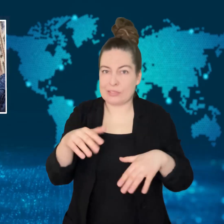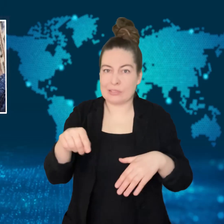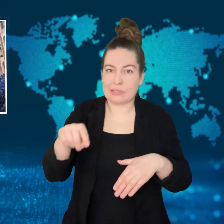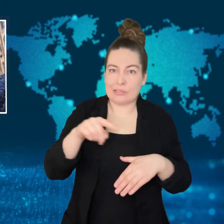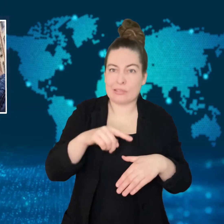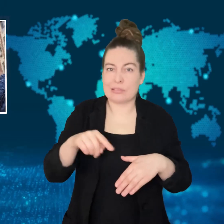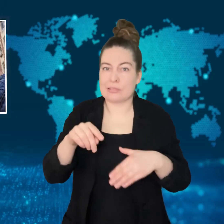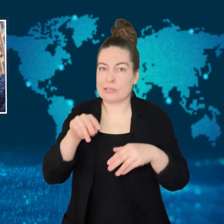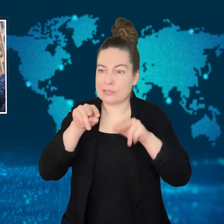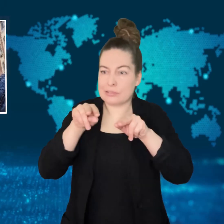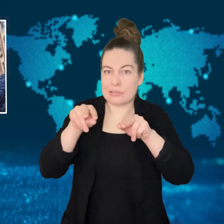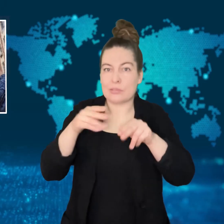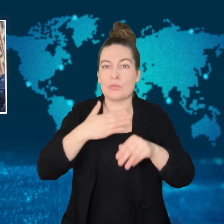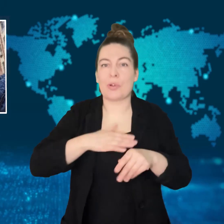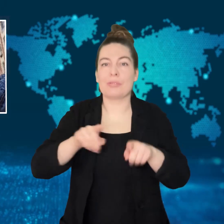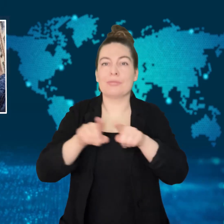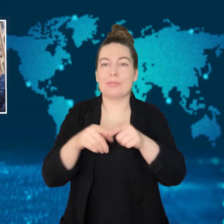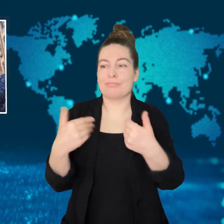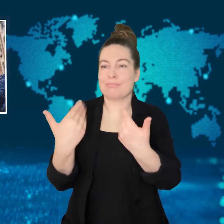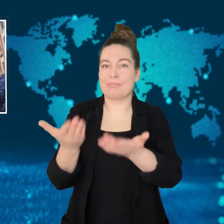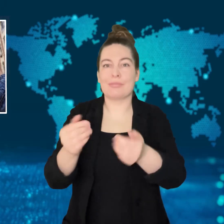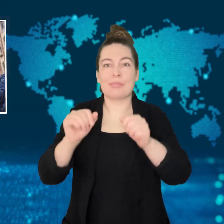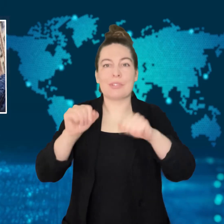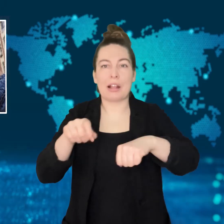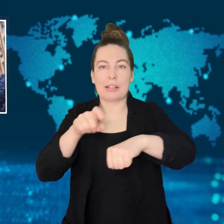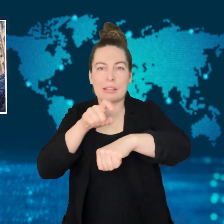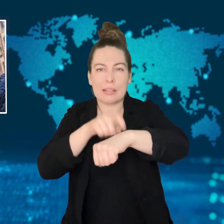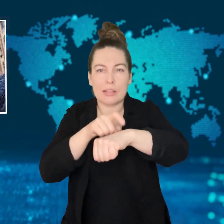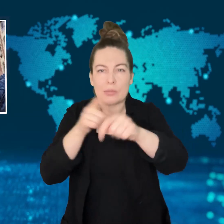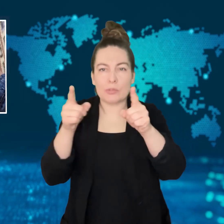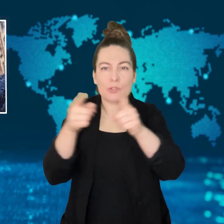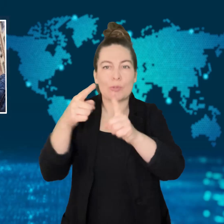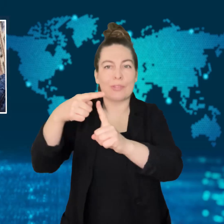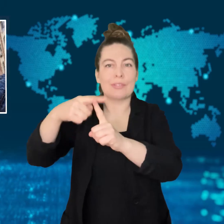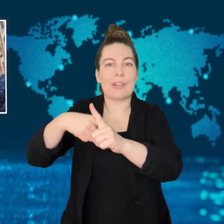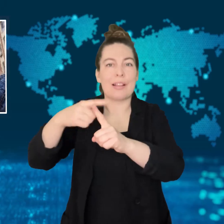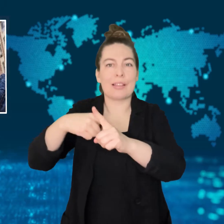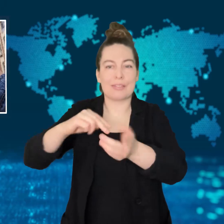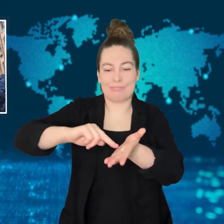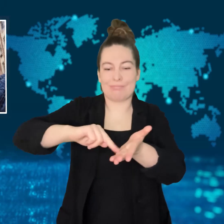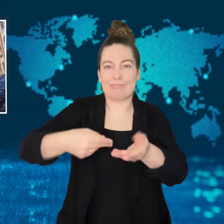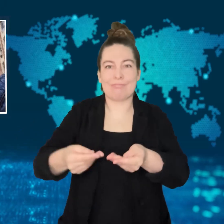less available and more unaffordable.